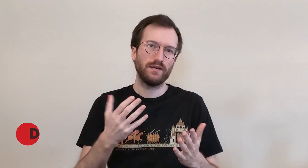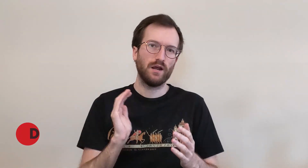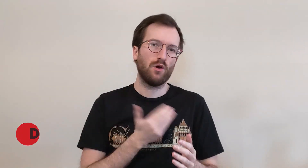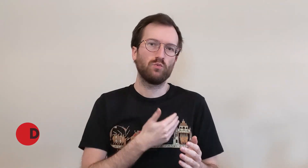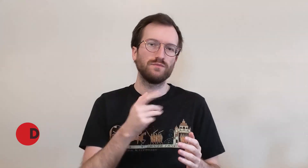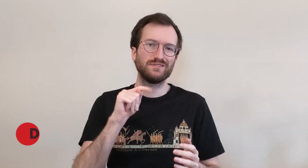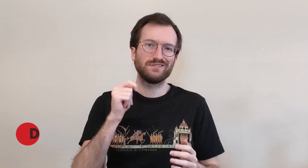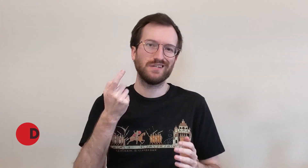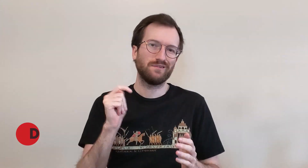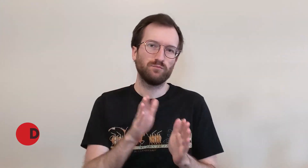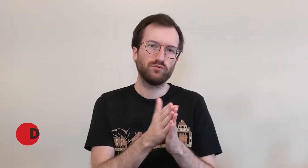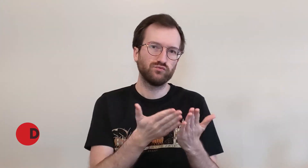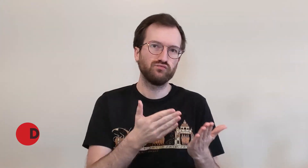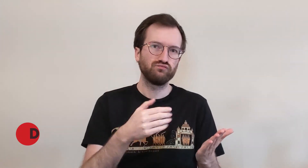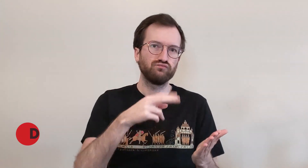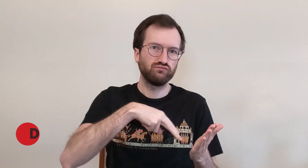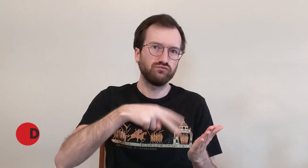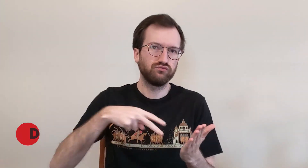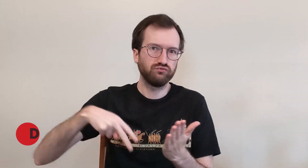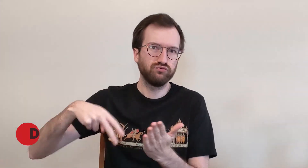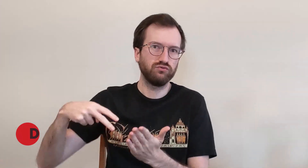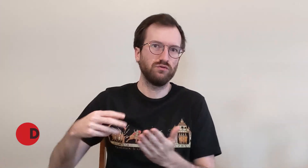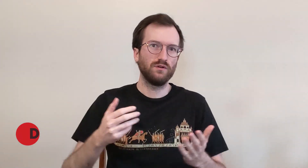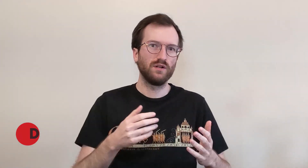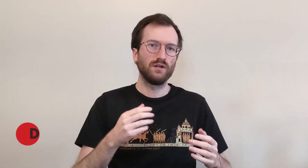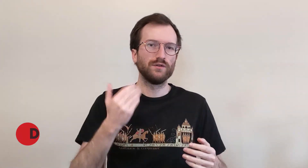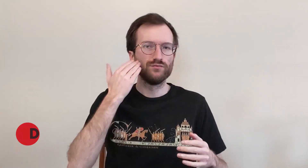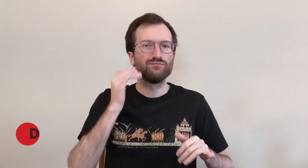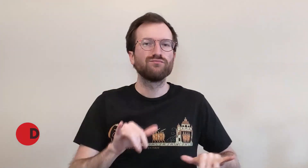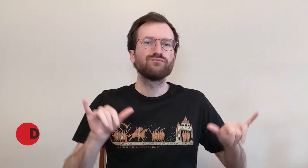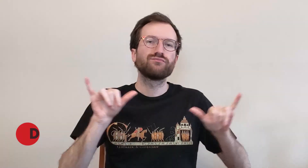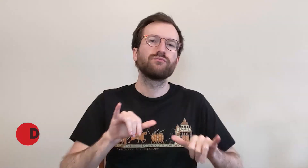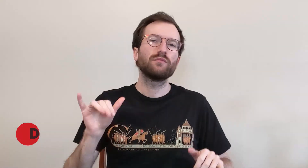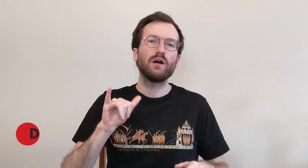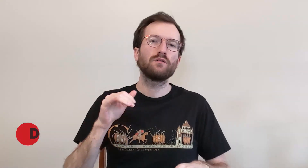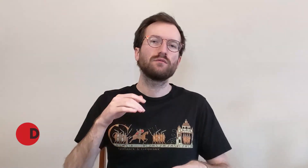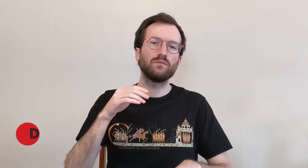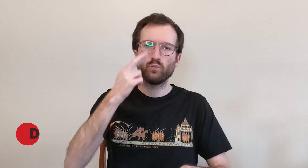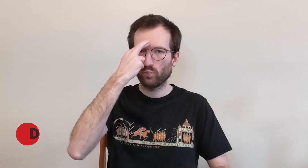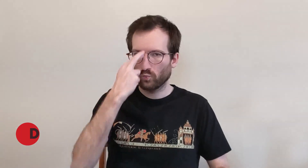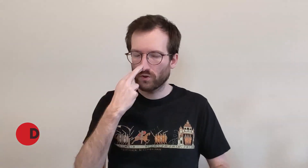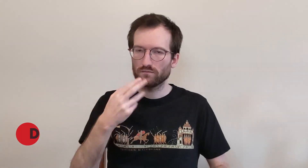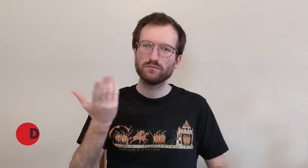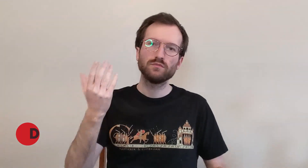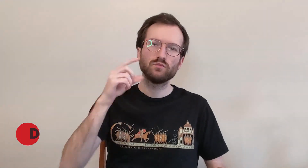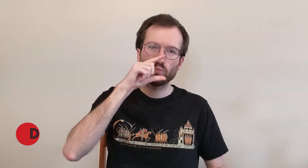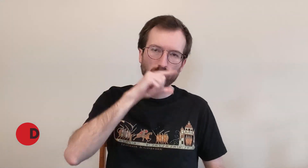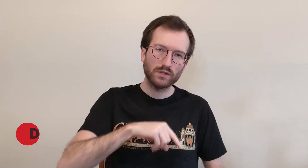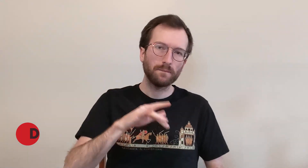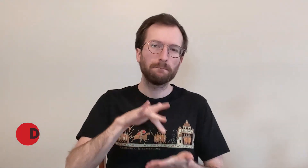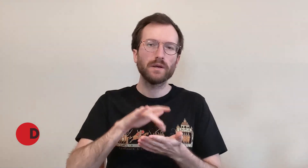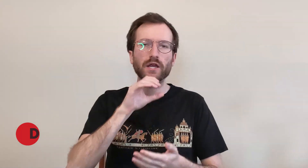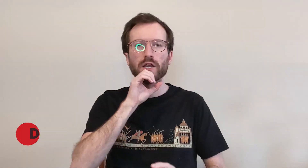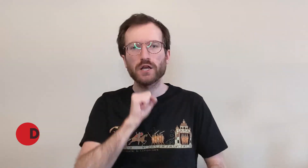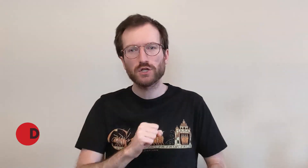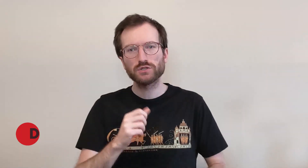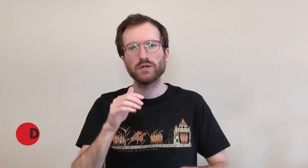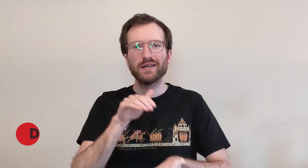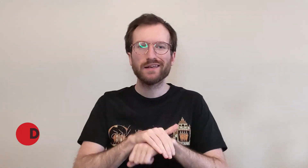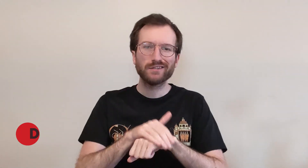Many of our text books mostly focus on ancient Rome, Greece, England